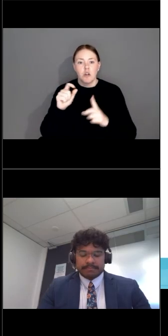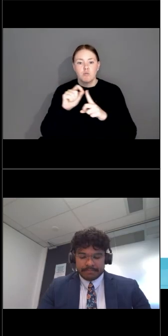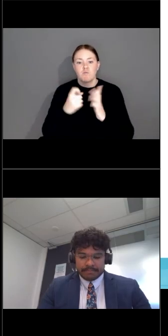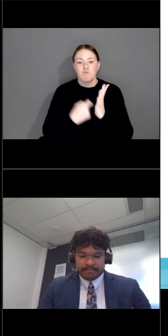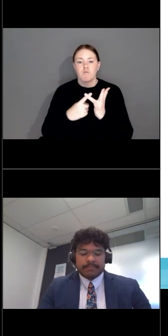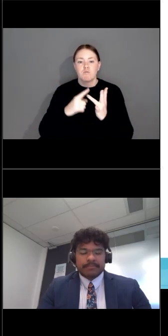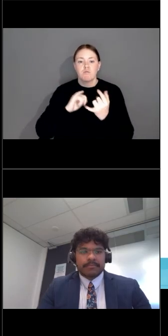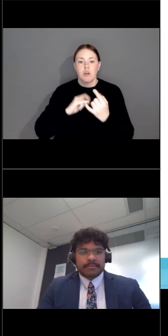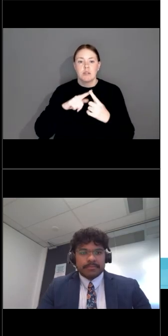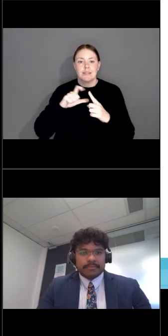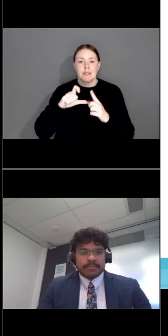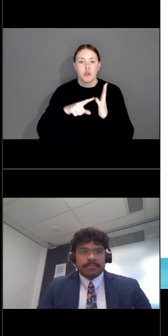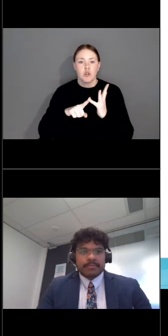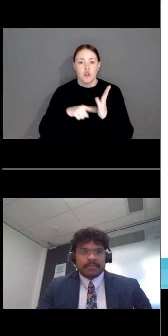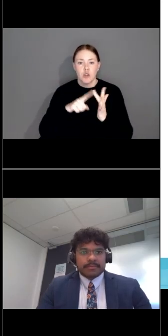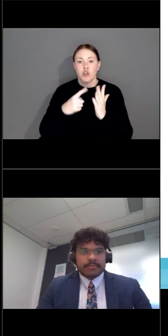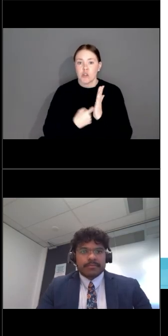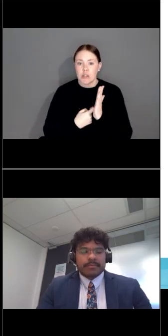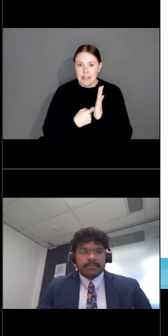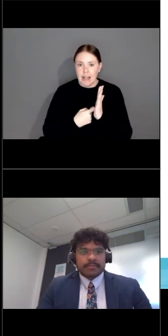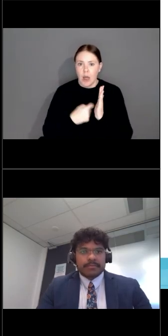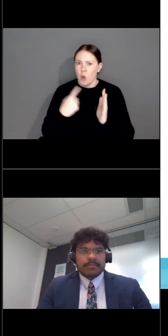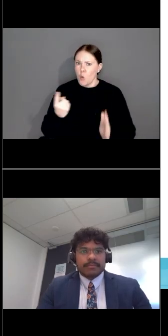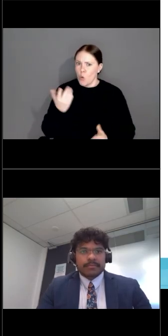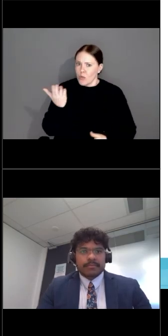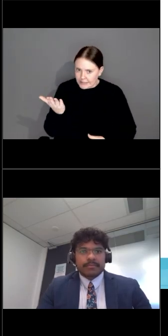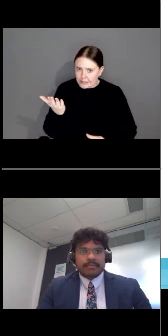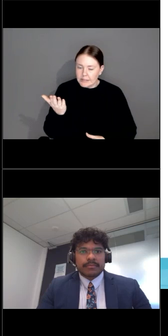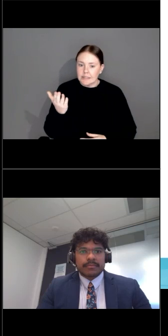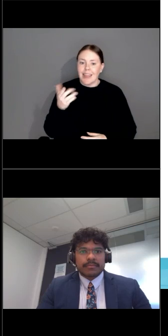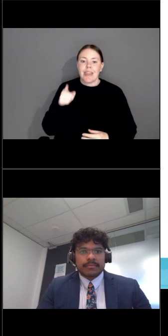some information you don't have to follow it word for word it's just a prompt for you particularly